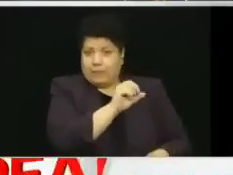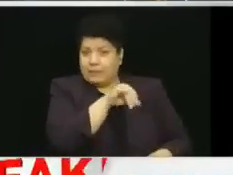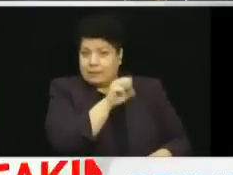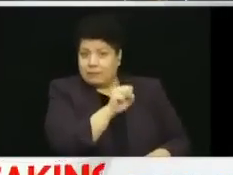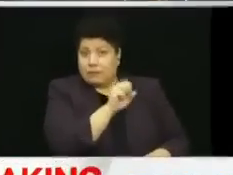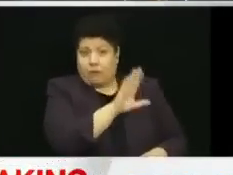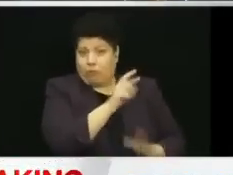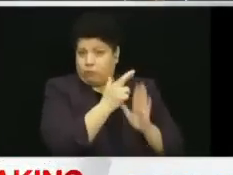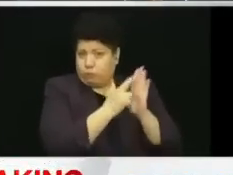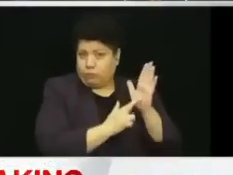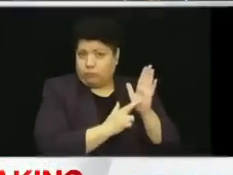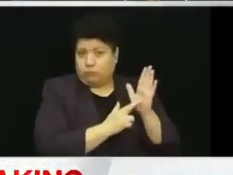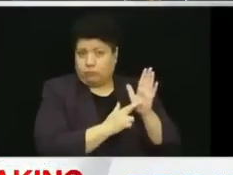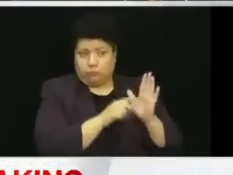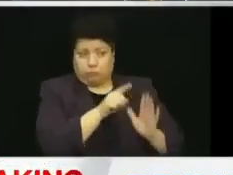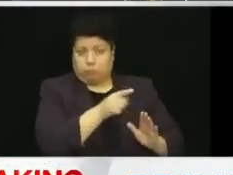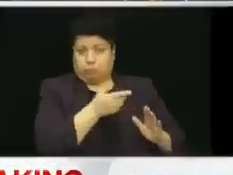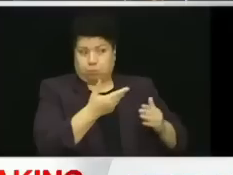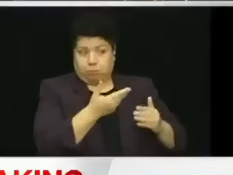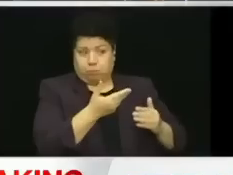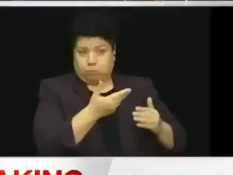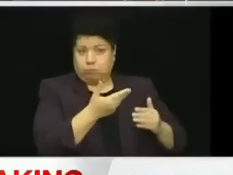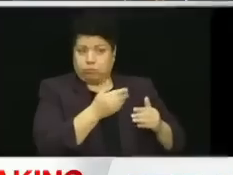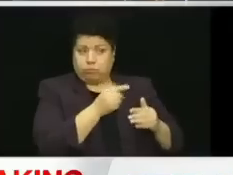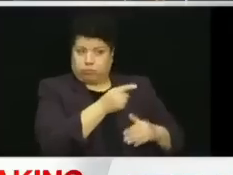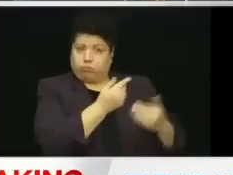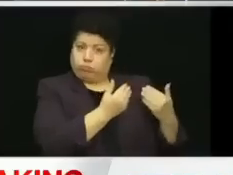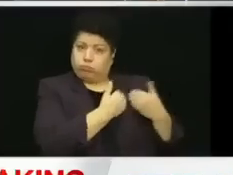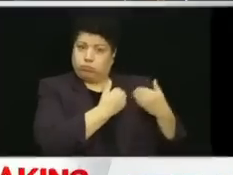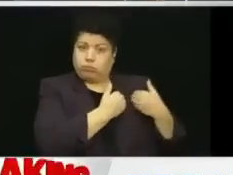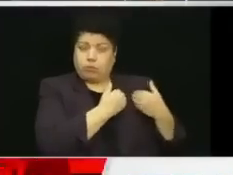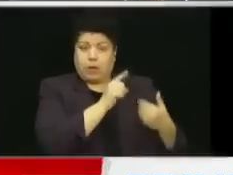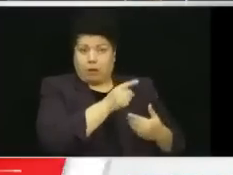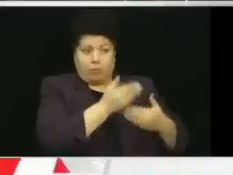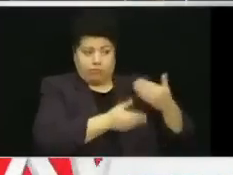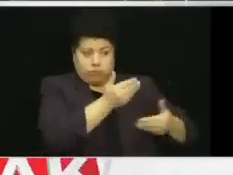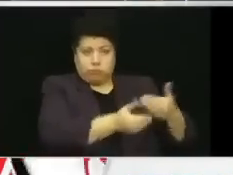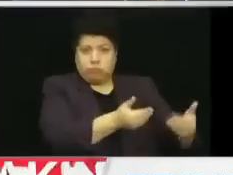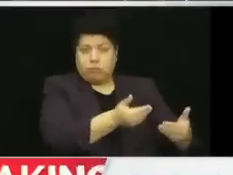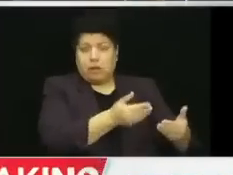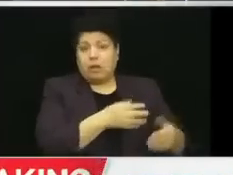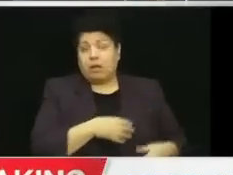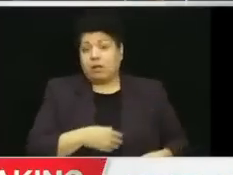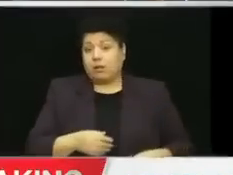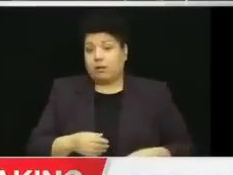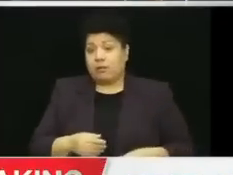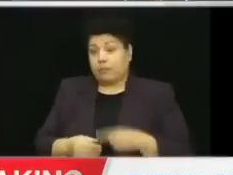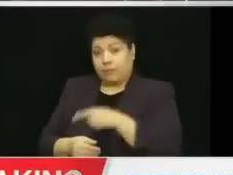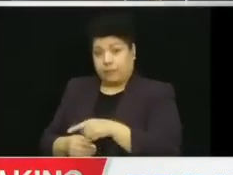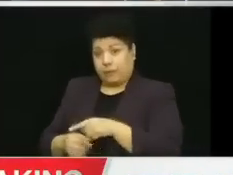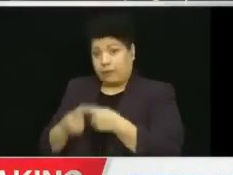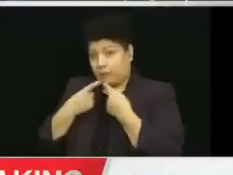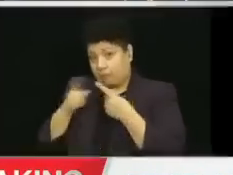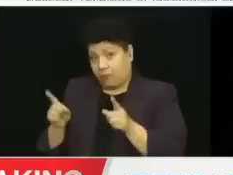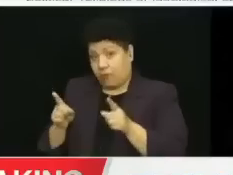TRANSPORT, FROM IMMIGRATION, FROM THE WHOLE OF GOVERNMENT, FROM THE CLERK AND FROM THE NATIONAL SECURITY INTELLIGENCE